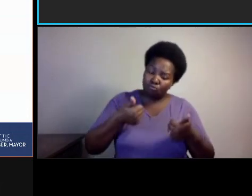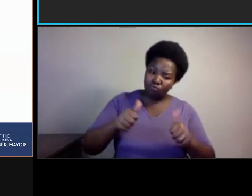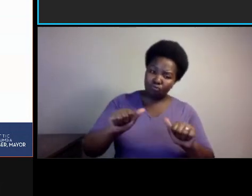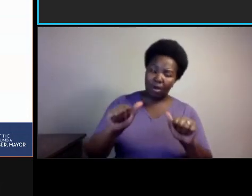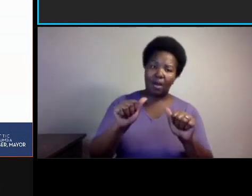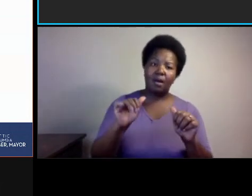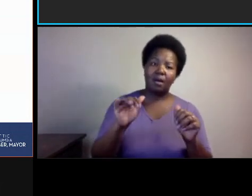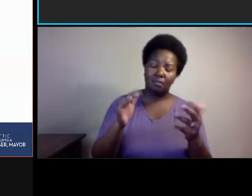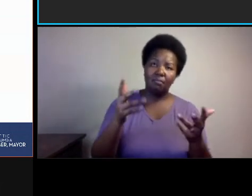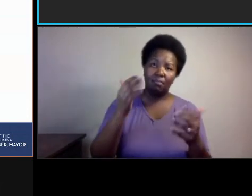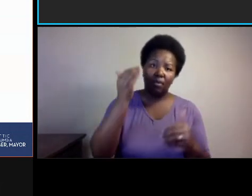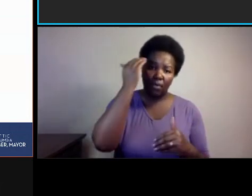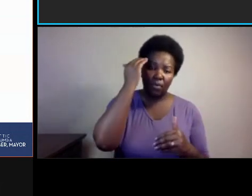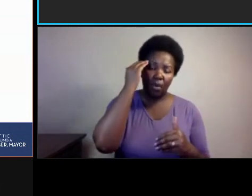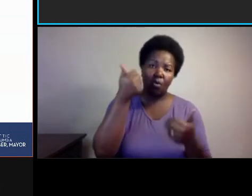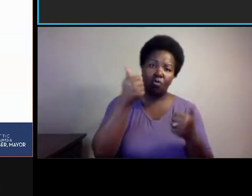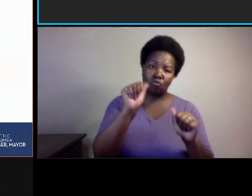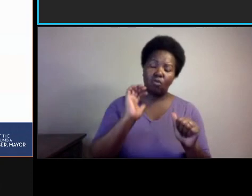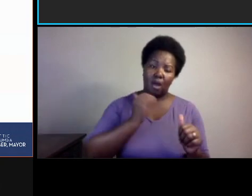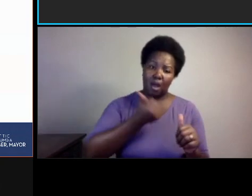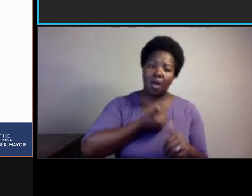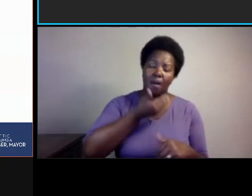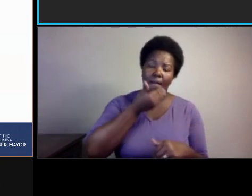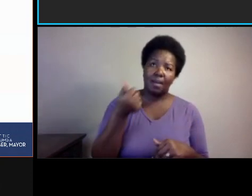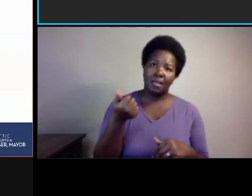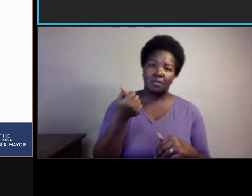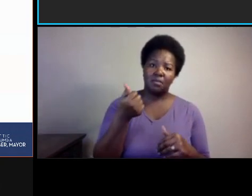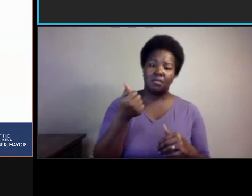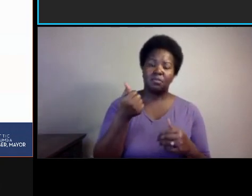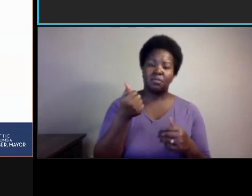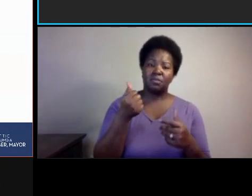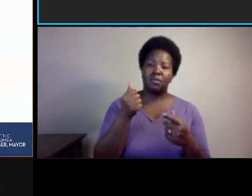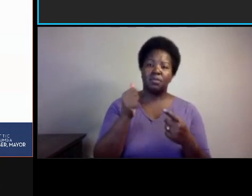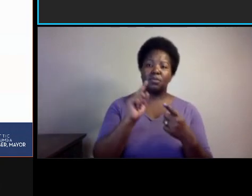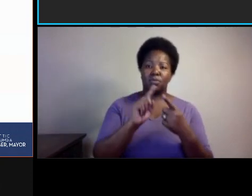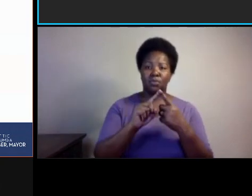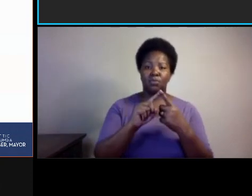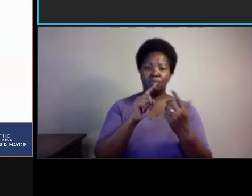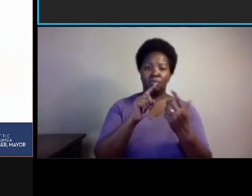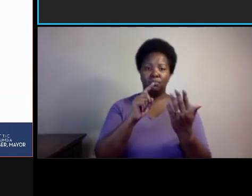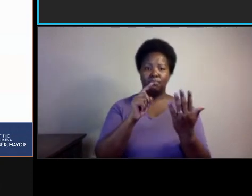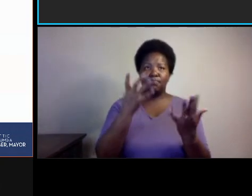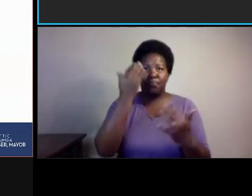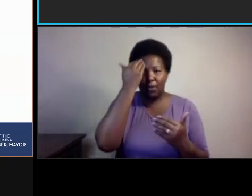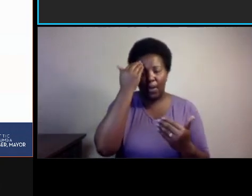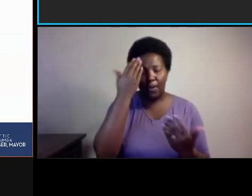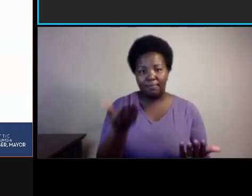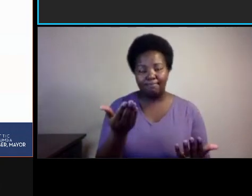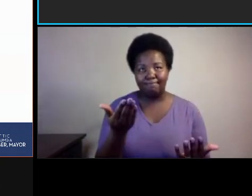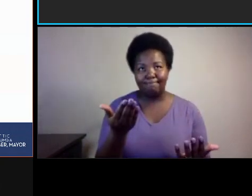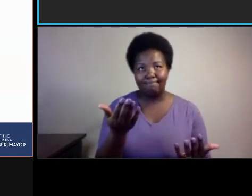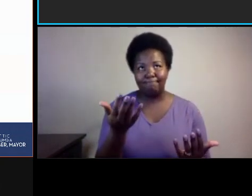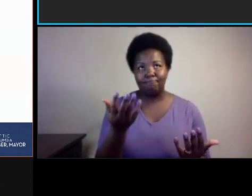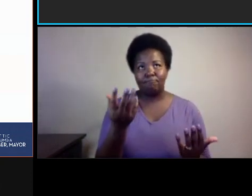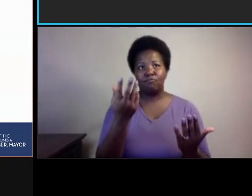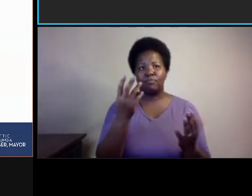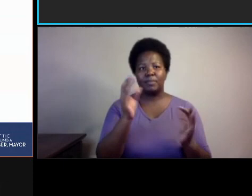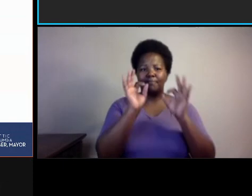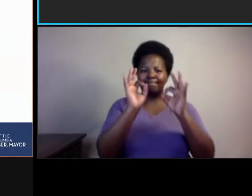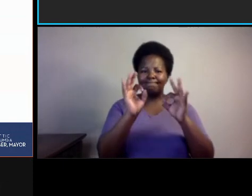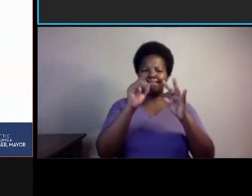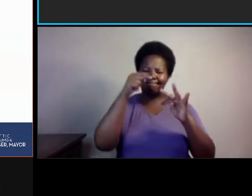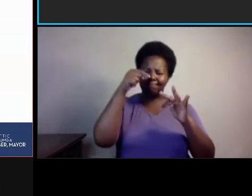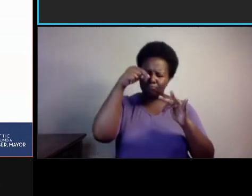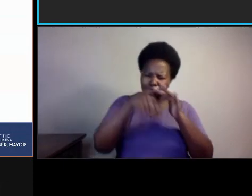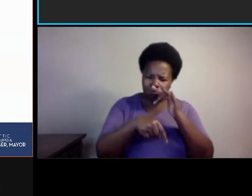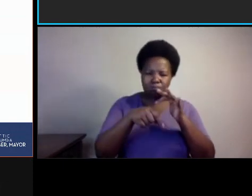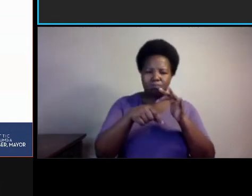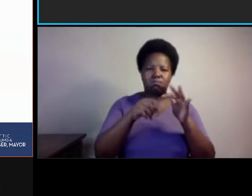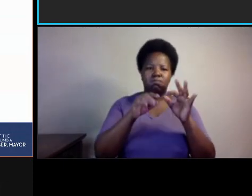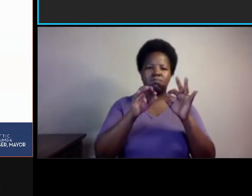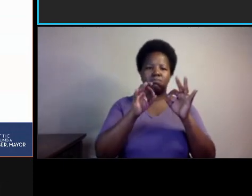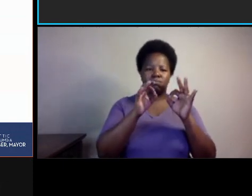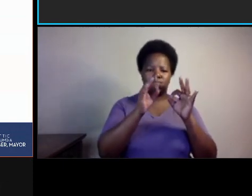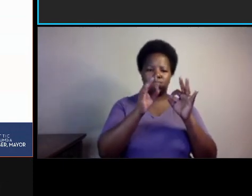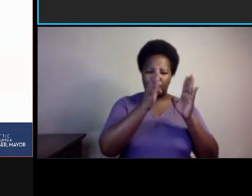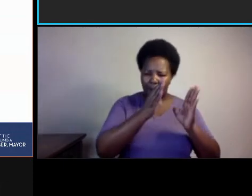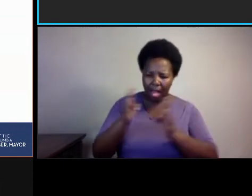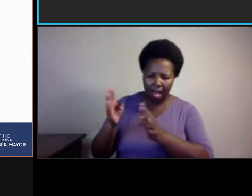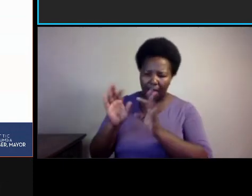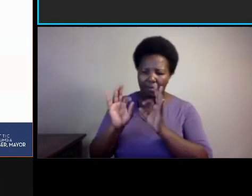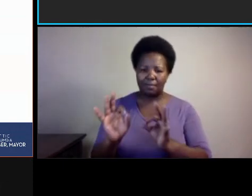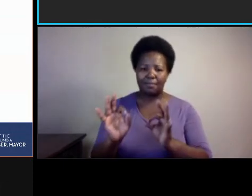you know our best to design you know the detail uh such such a way that as as everybody said